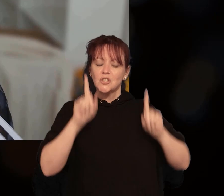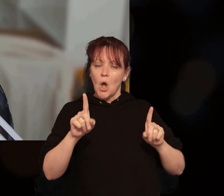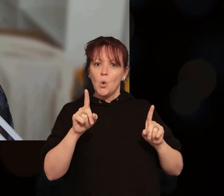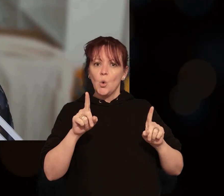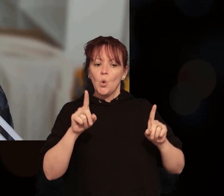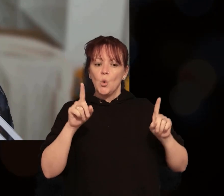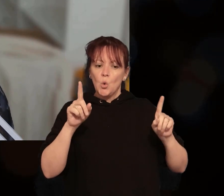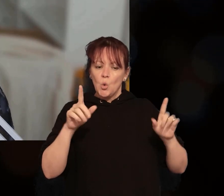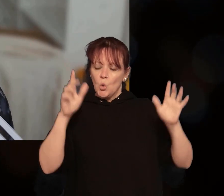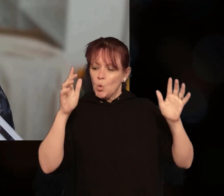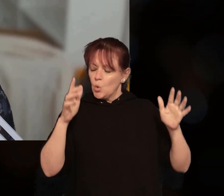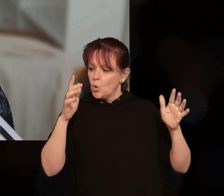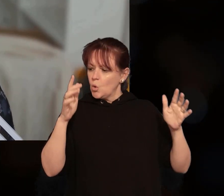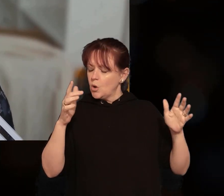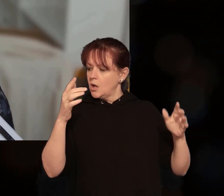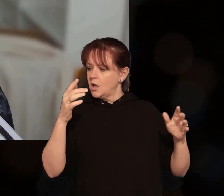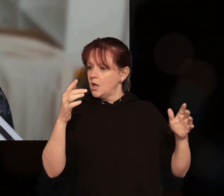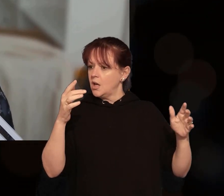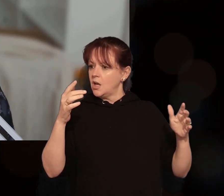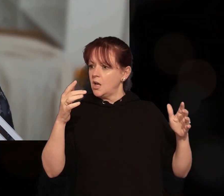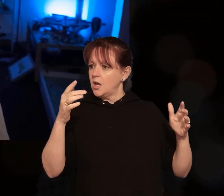So... QUIRKY MUSIC